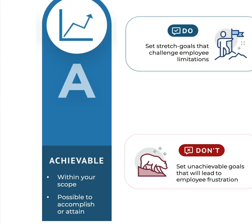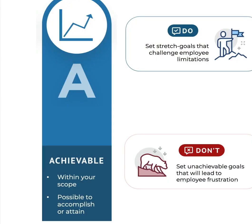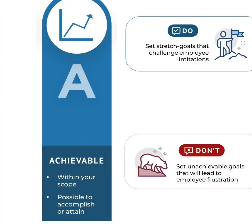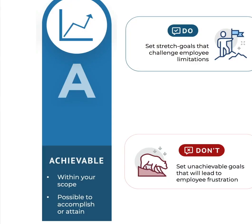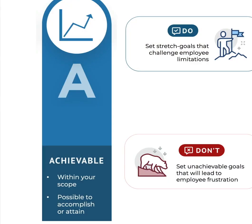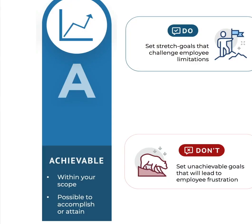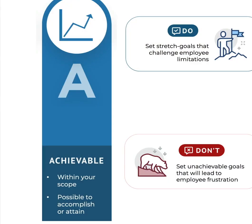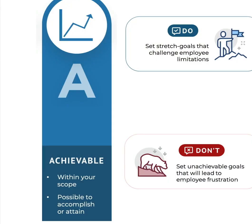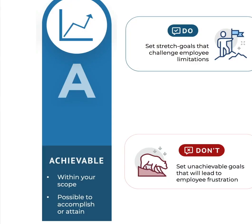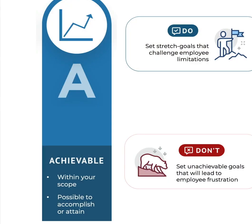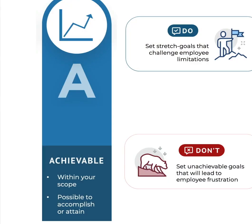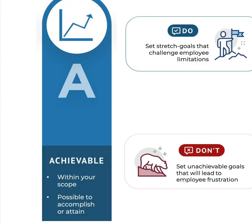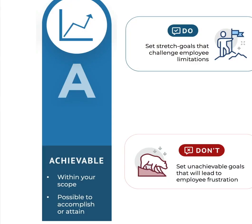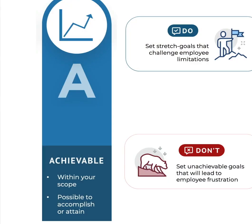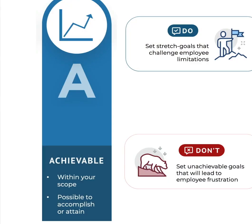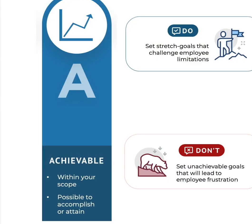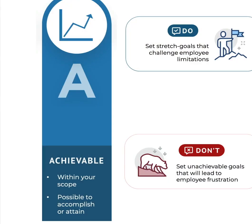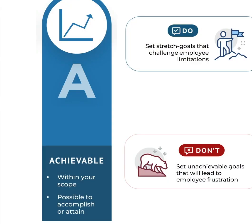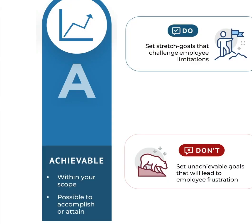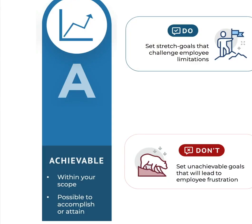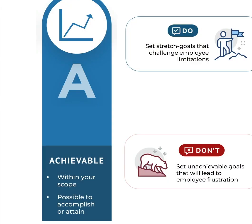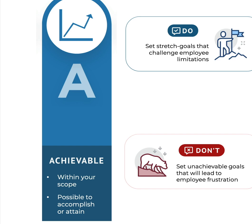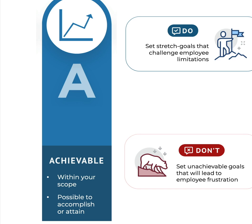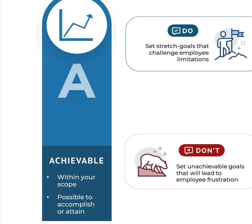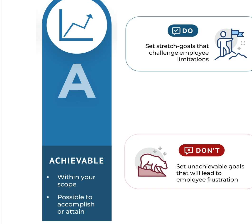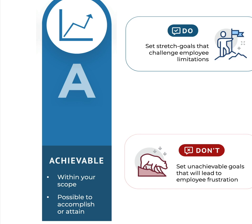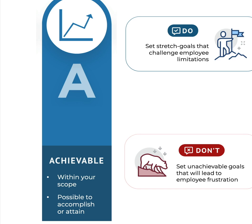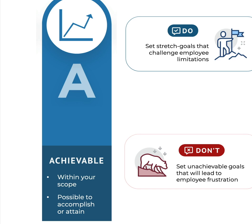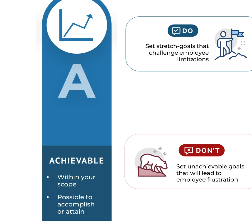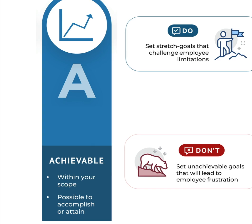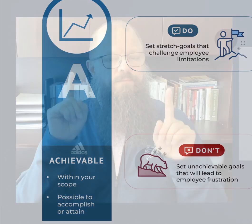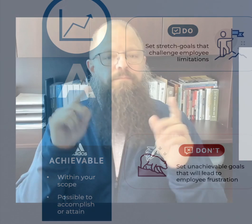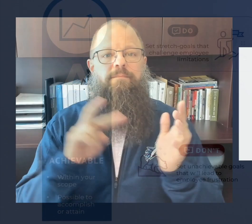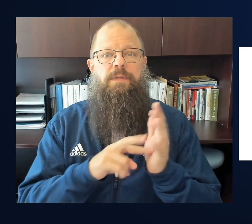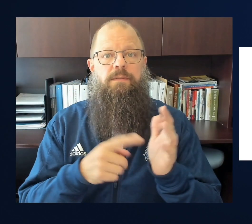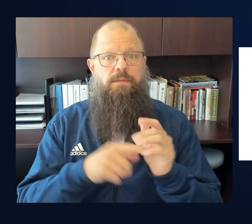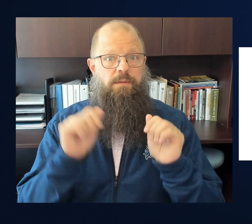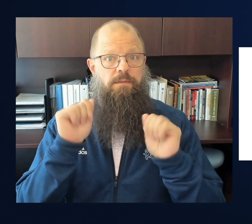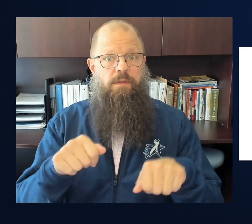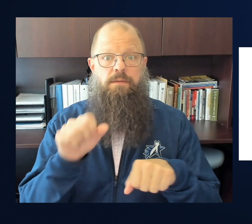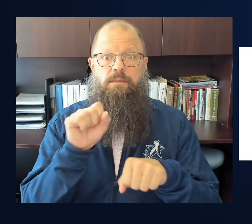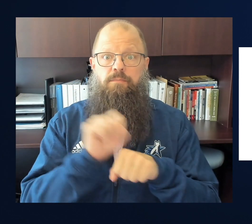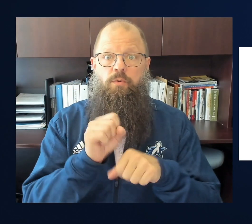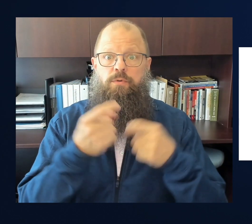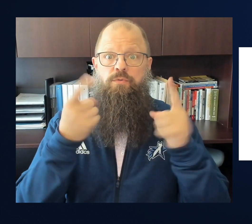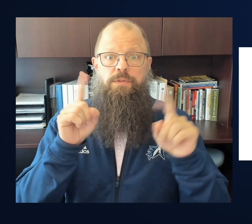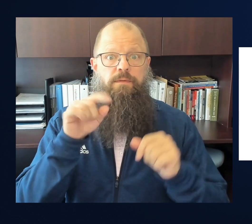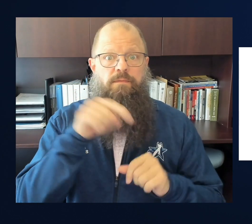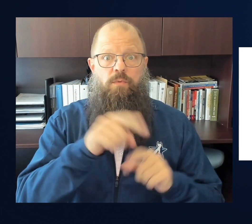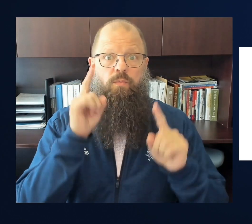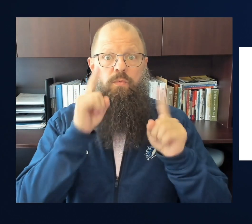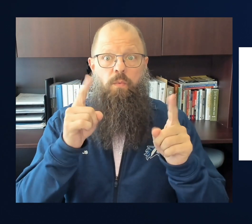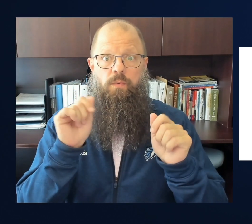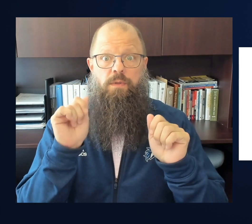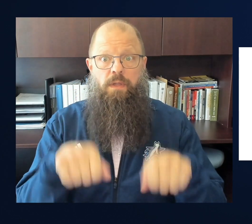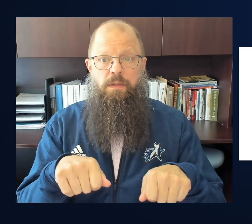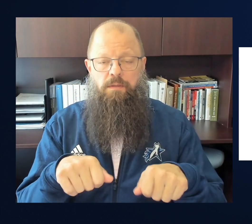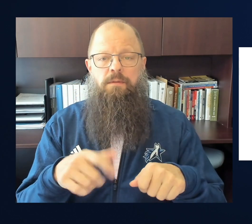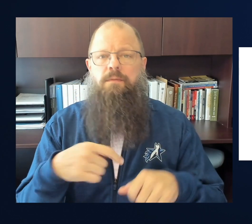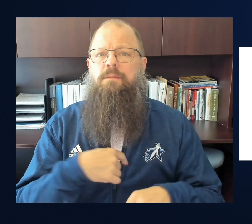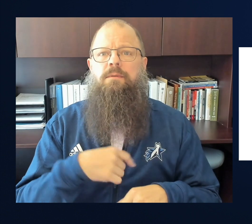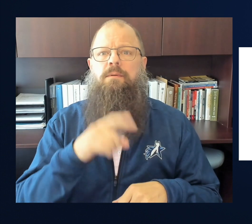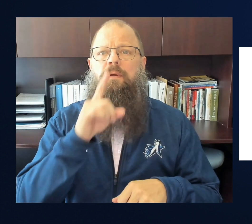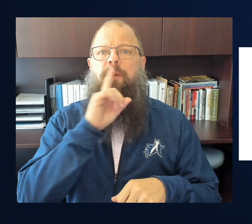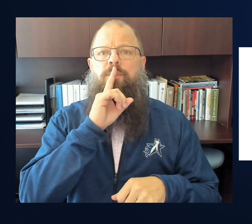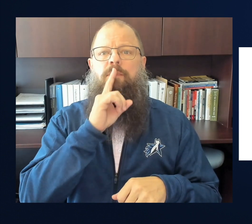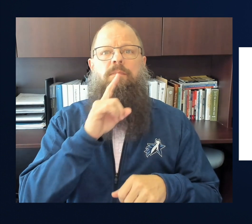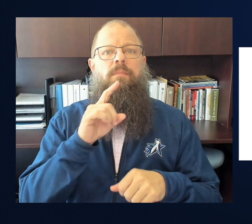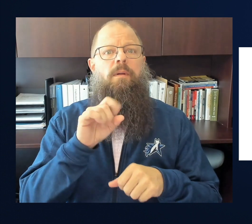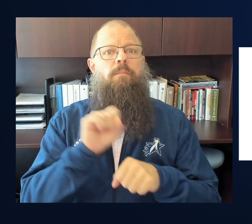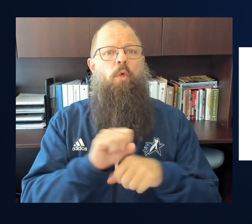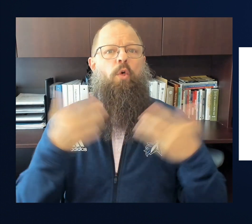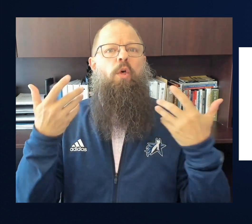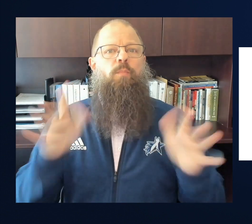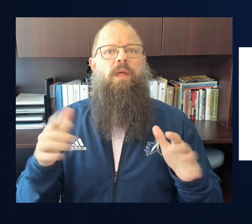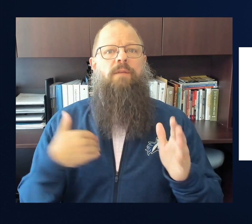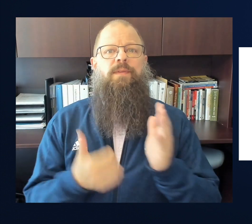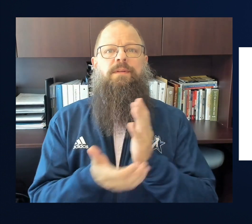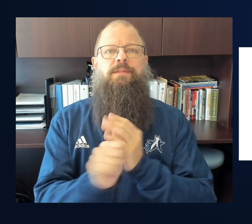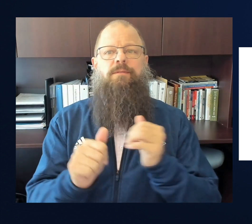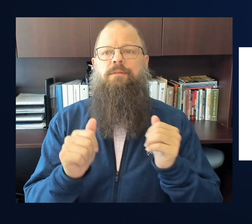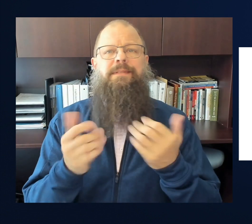A: Achievable. Meaning can the employee accomplish this goal? We don't want it